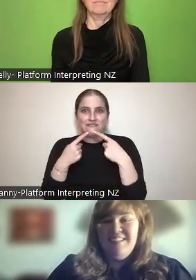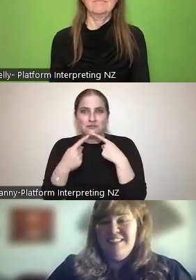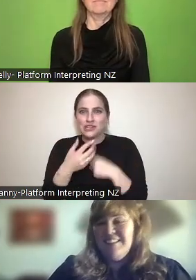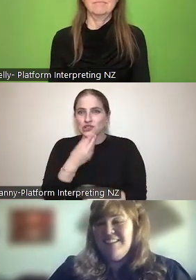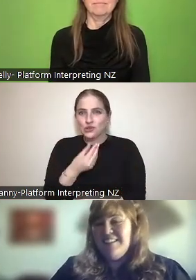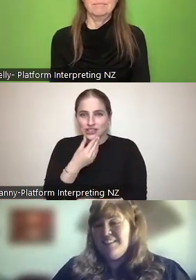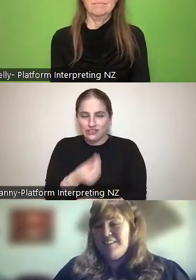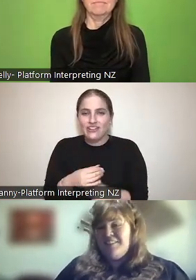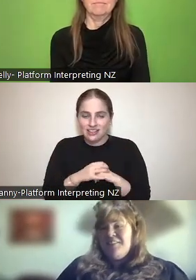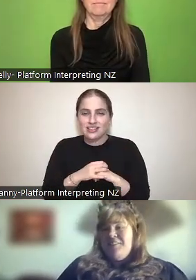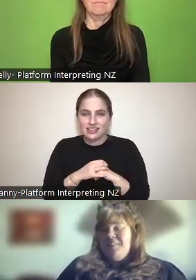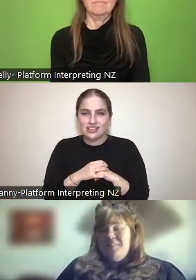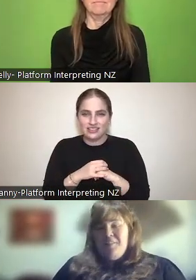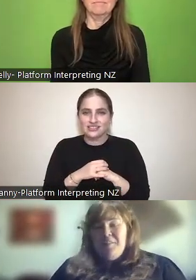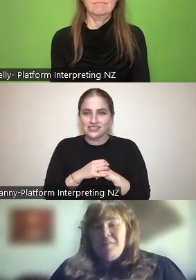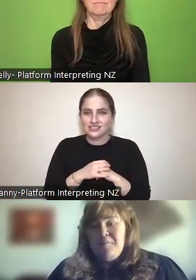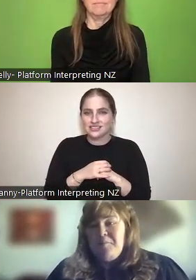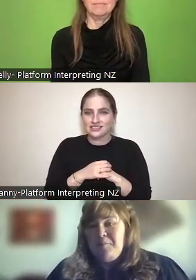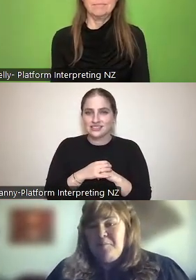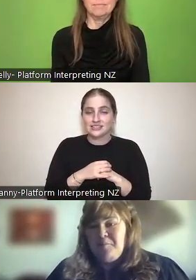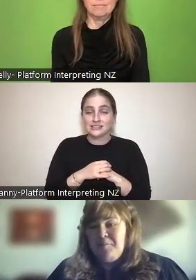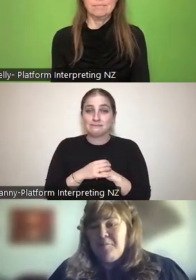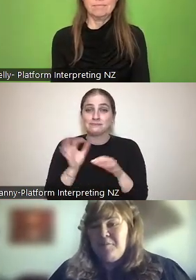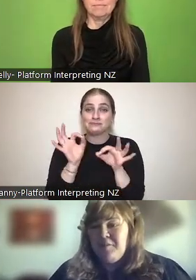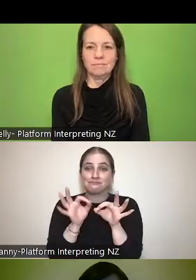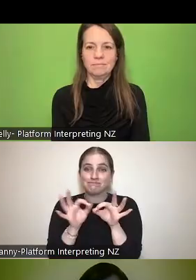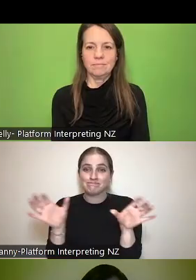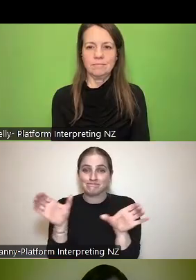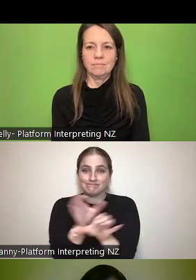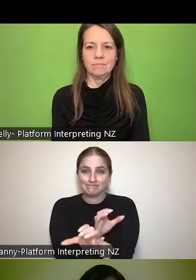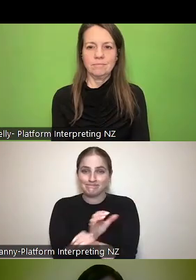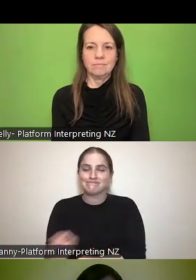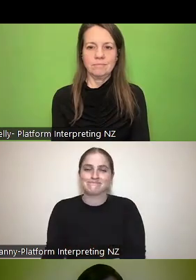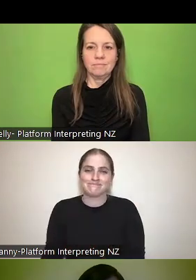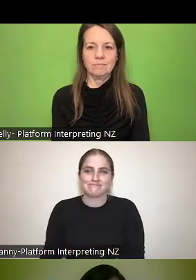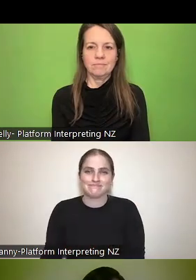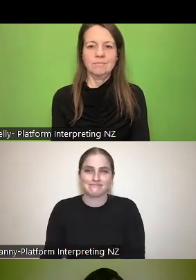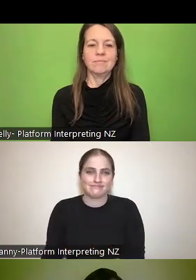and and we'll very shortly be going into the to the kind of question and answer side of things,